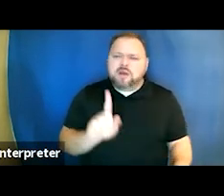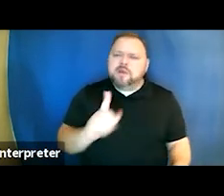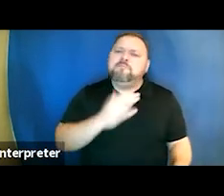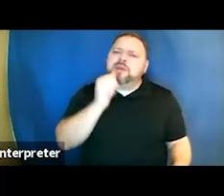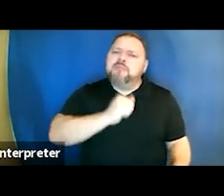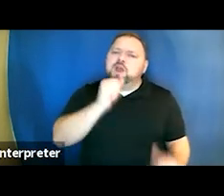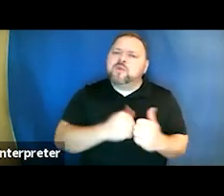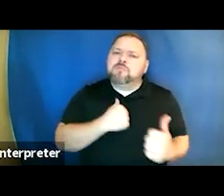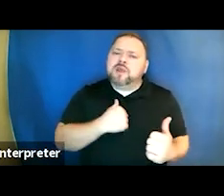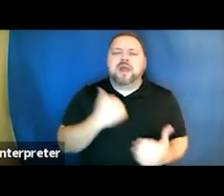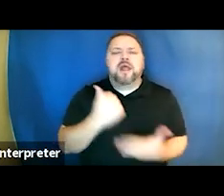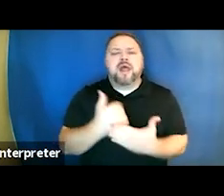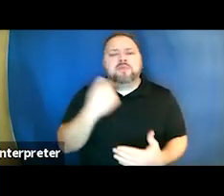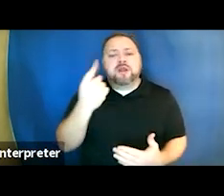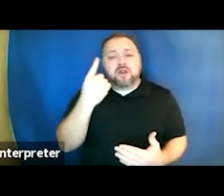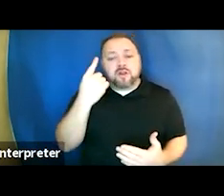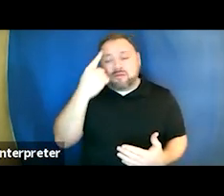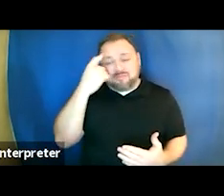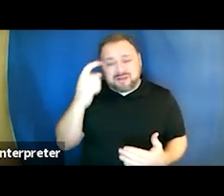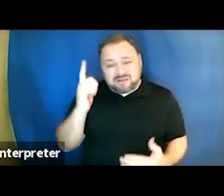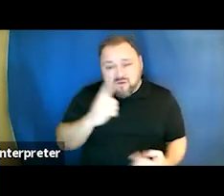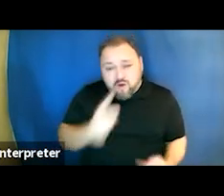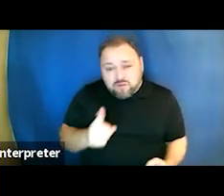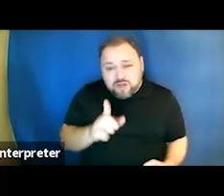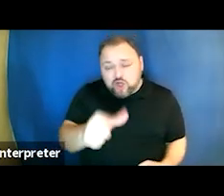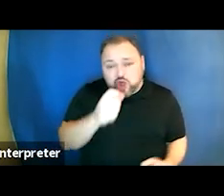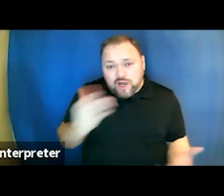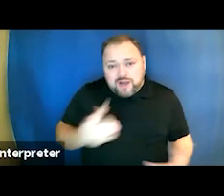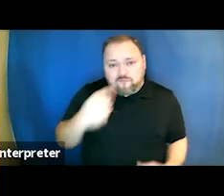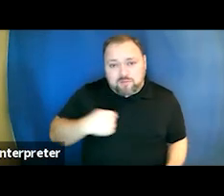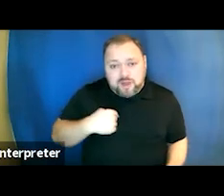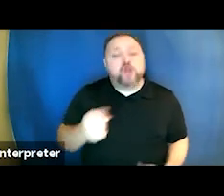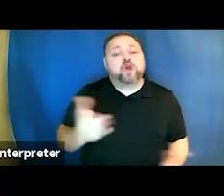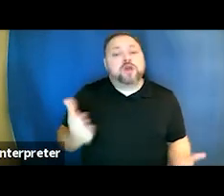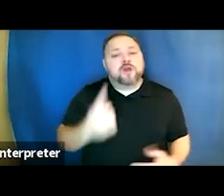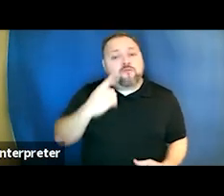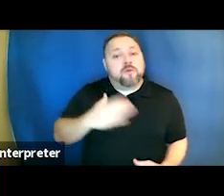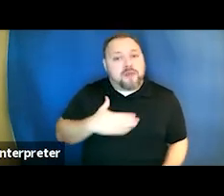Help me understand because, ultimately, you're not here for me, you're here for my child.